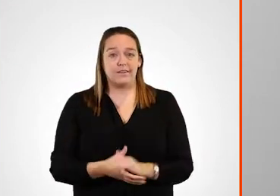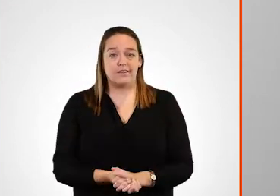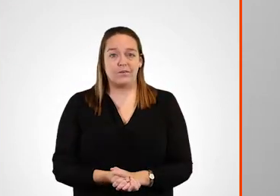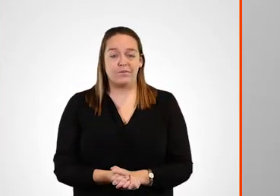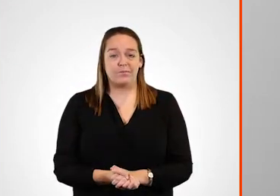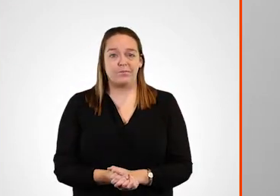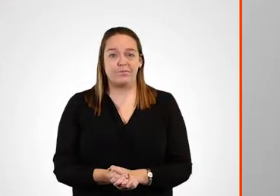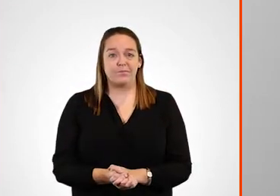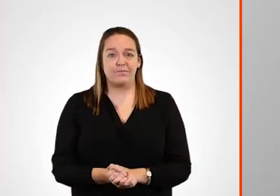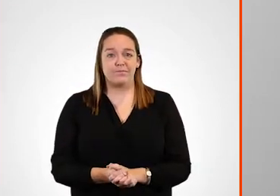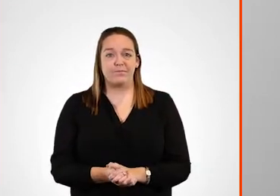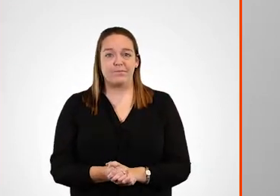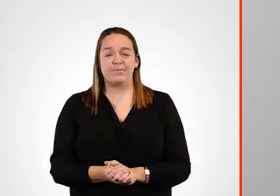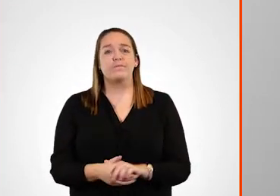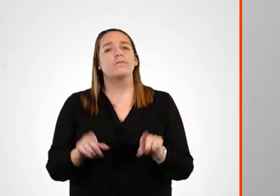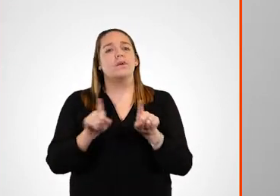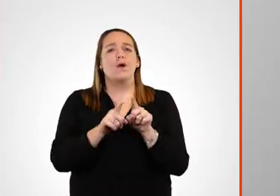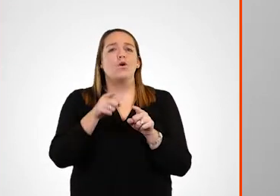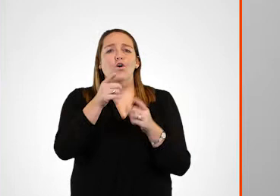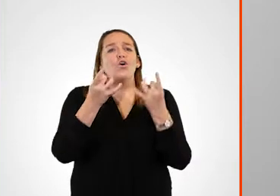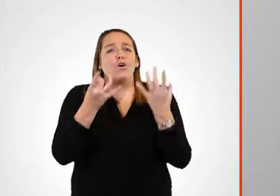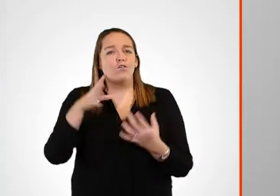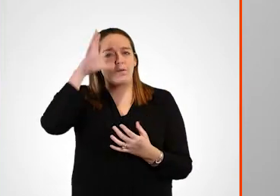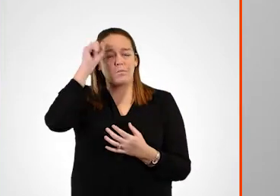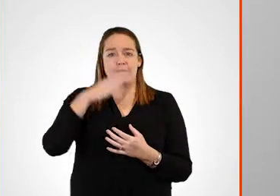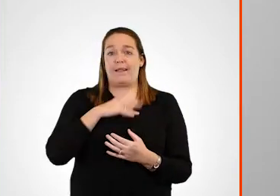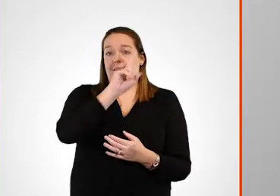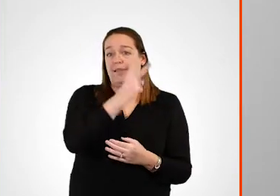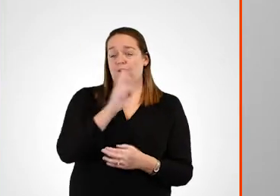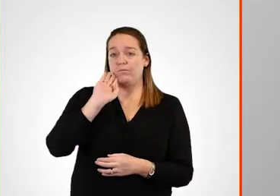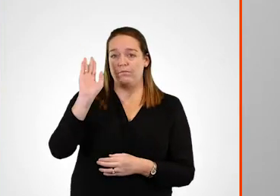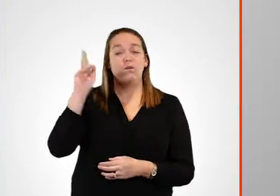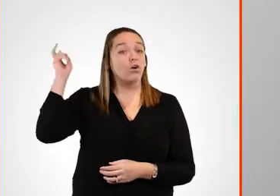As you remember from talk 2, cochlear implants provide